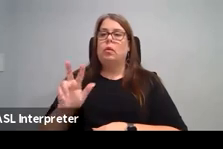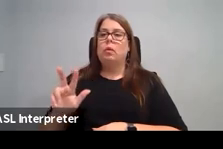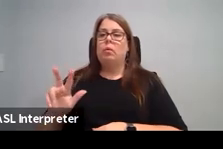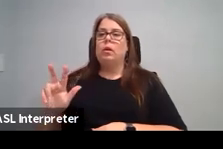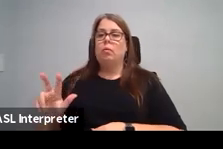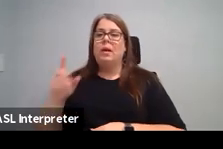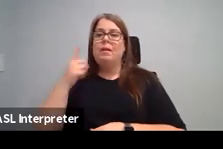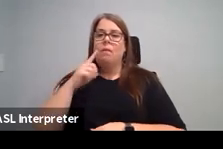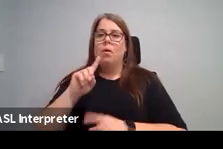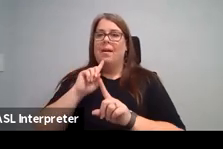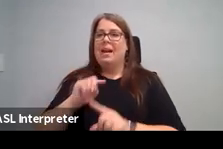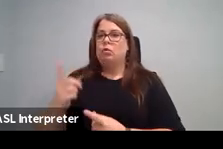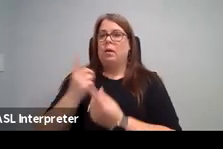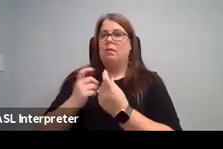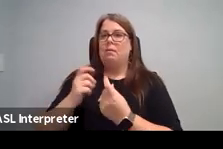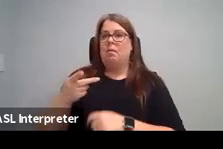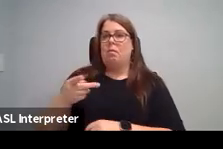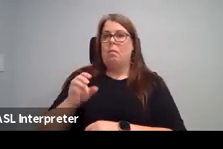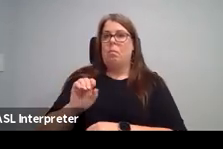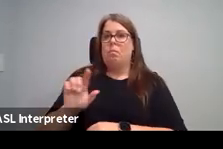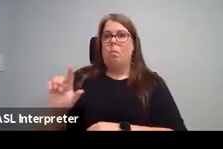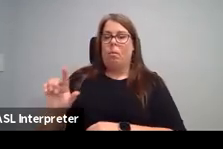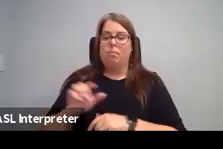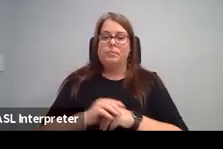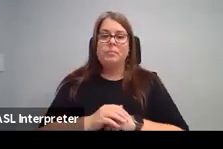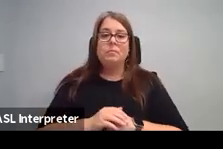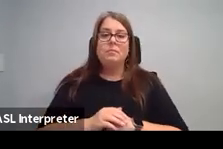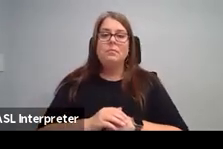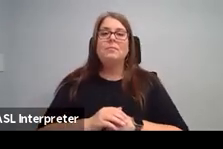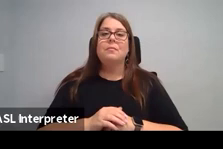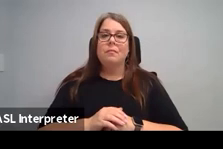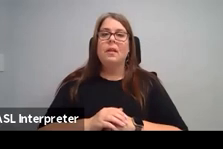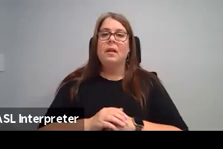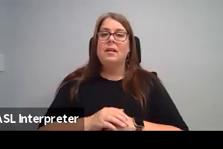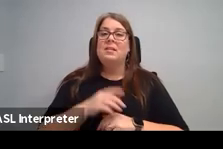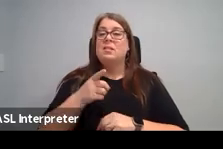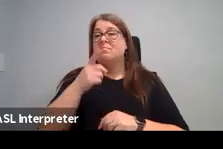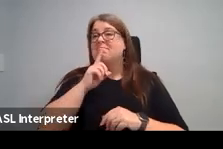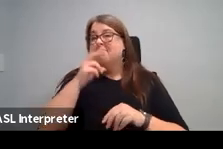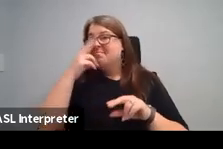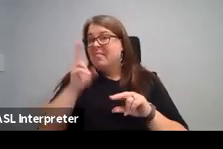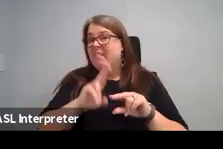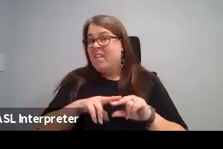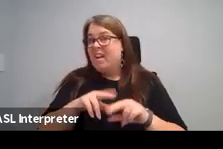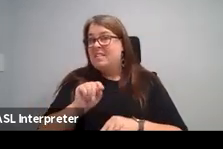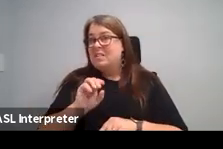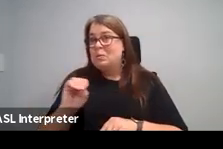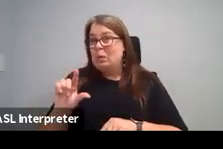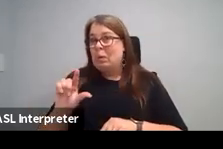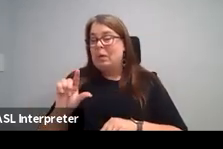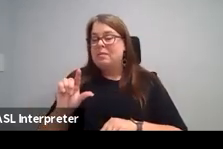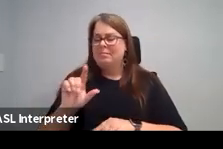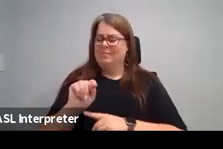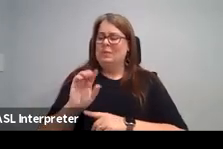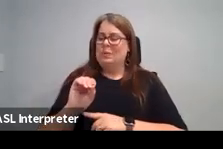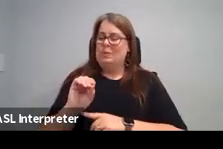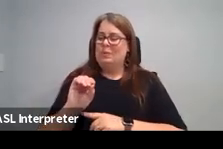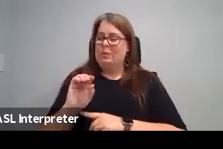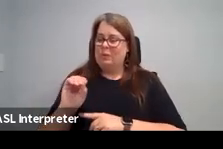Jewyl Alderson Clarke, SDCOE: Alright so cool everywhere is a really fun tool that embeds at in with Google Chrome, so that you can use that with a